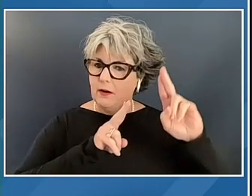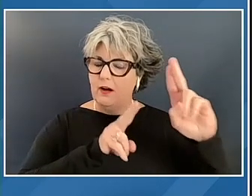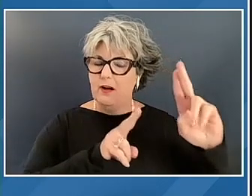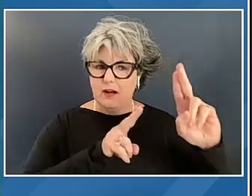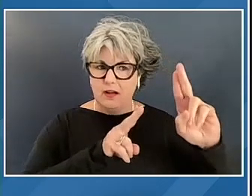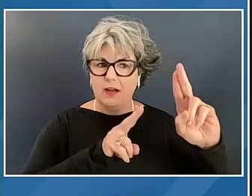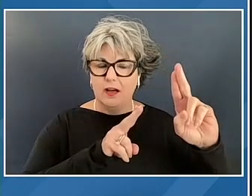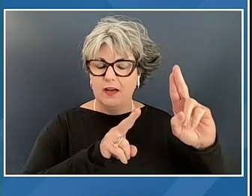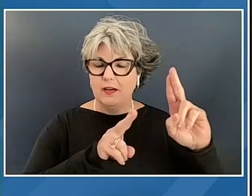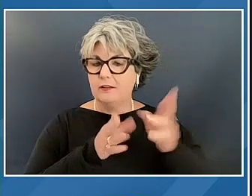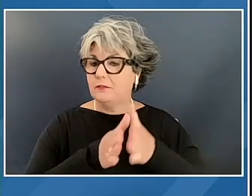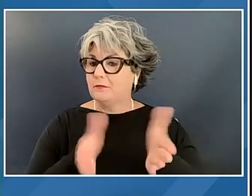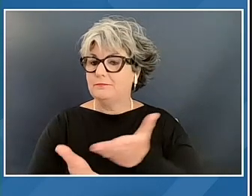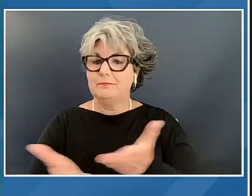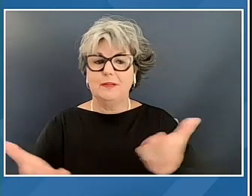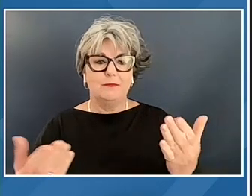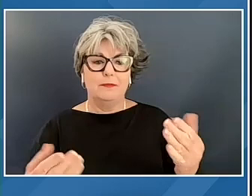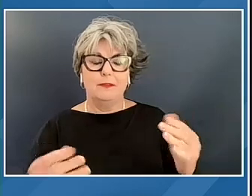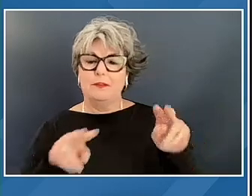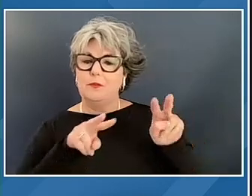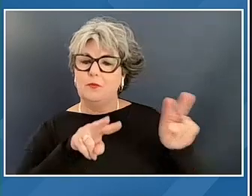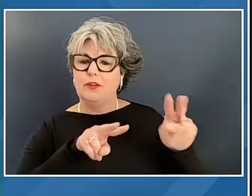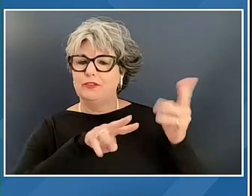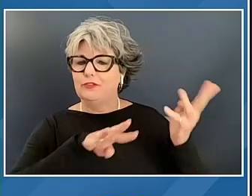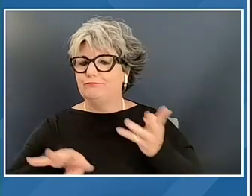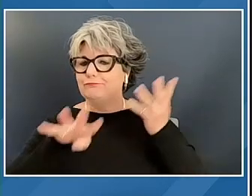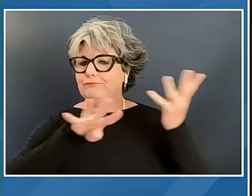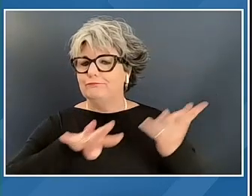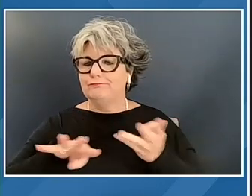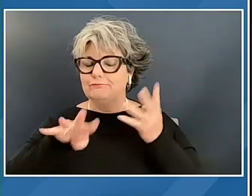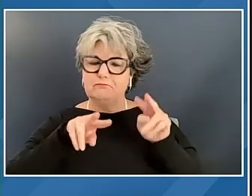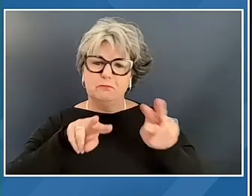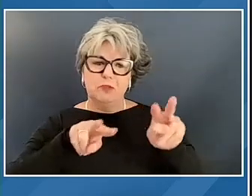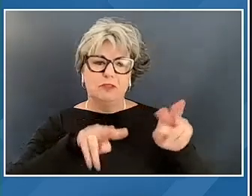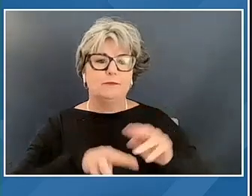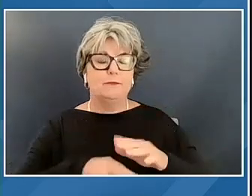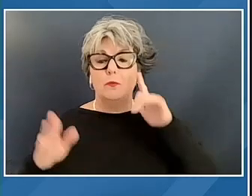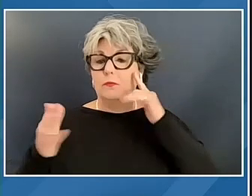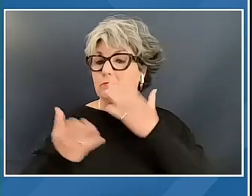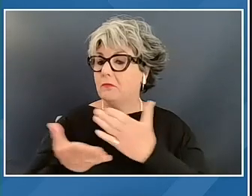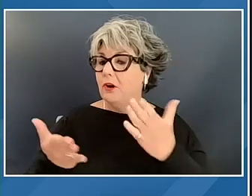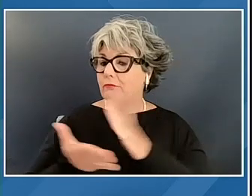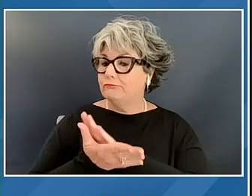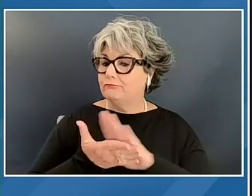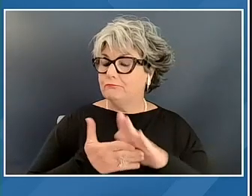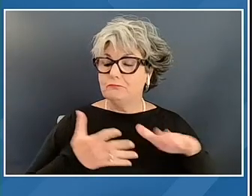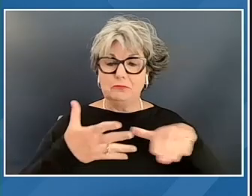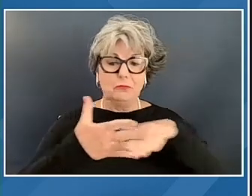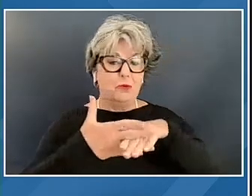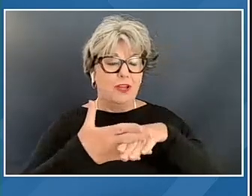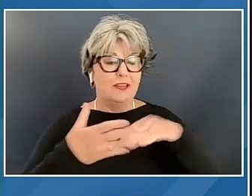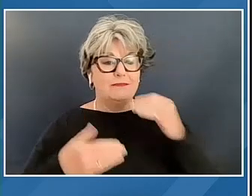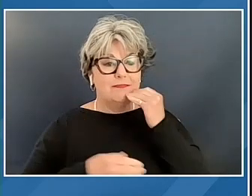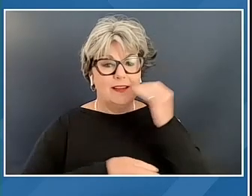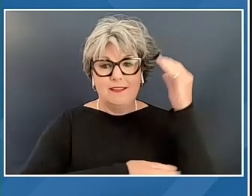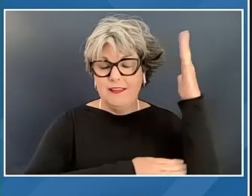that are watching in on the live stream. We hope you all had a nice break and lunch. We're going to get right back into